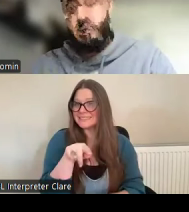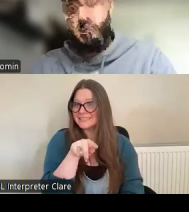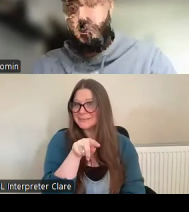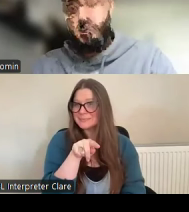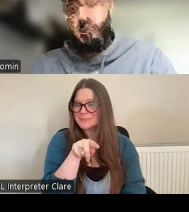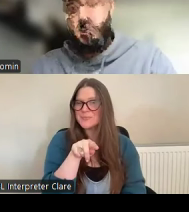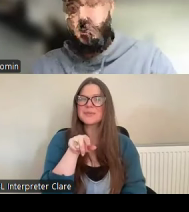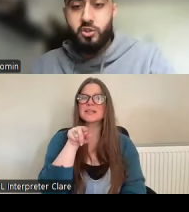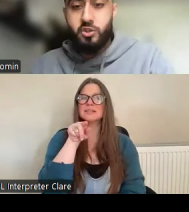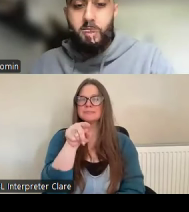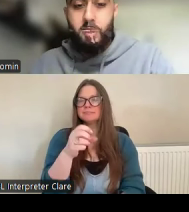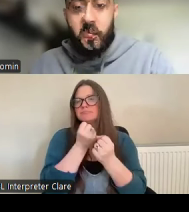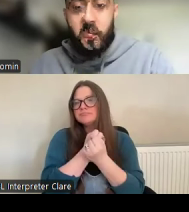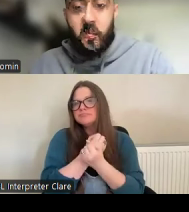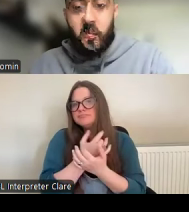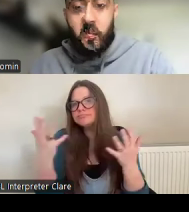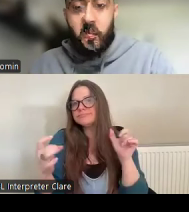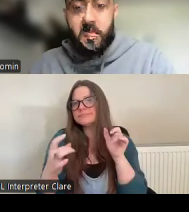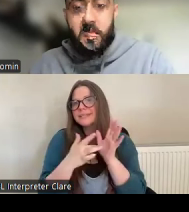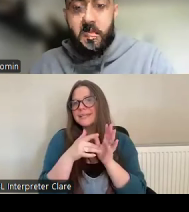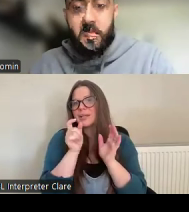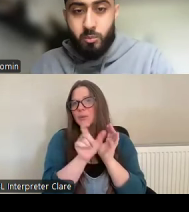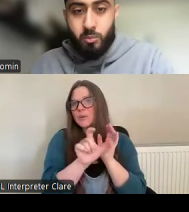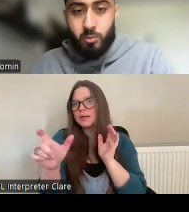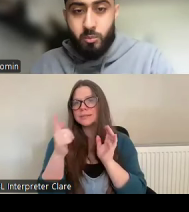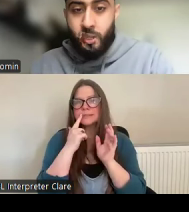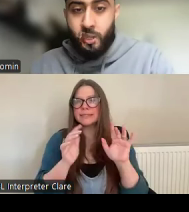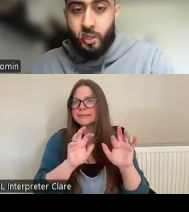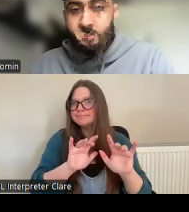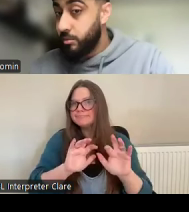There's plenty of keywords that you can put here. This isn't going to be a five-minute job.